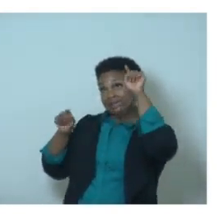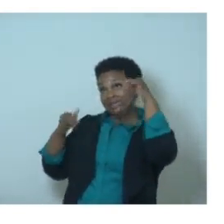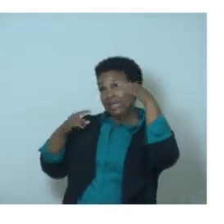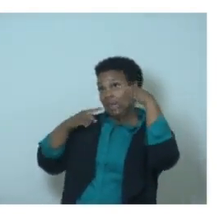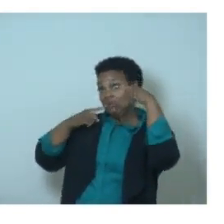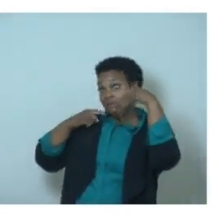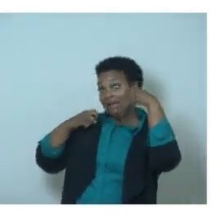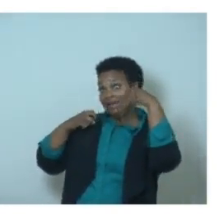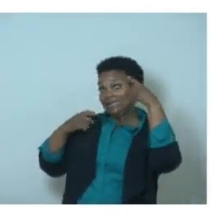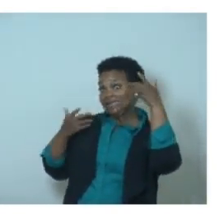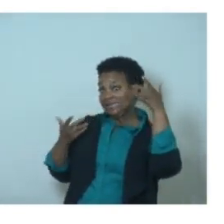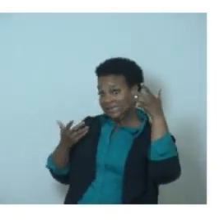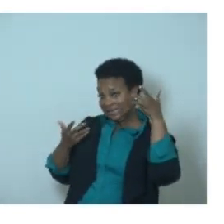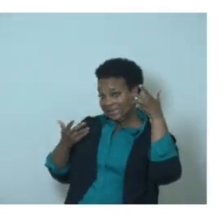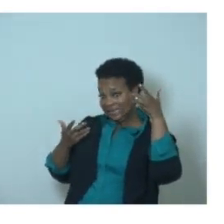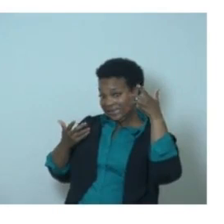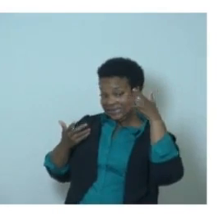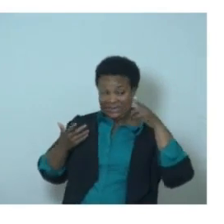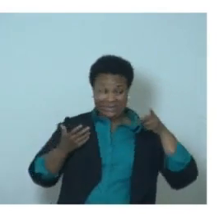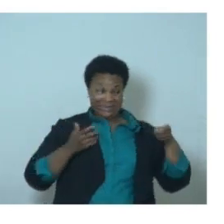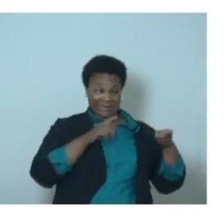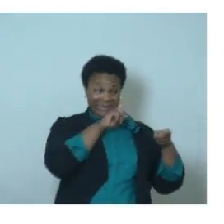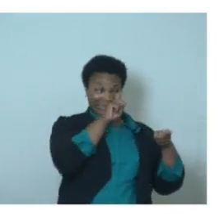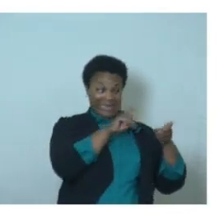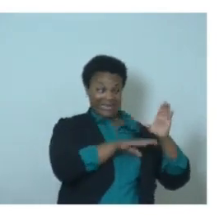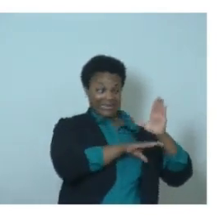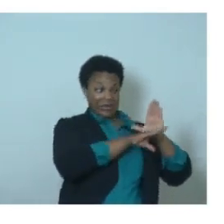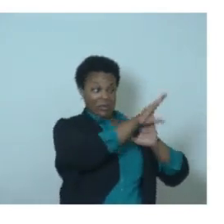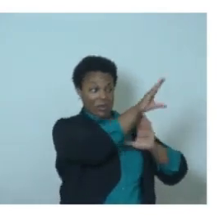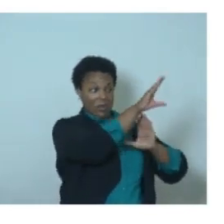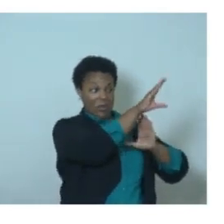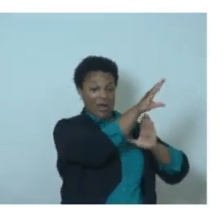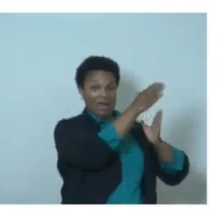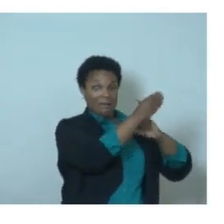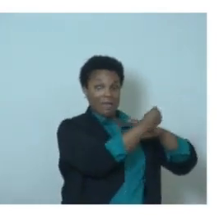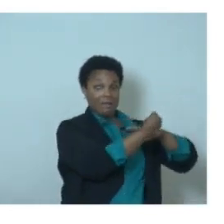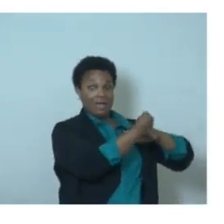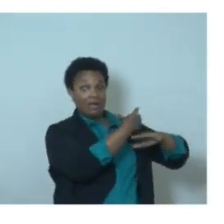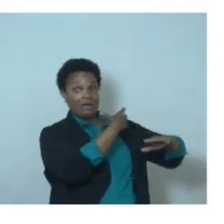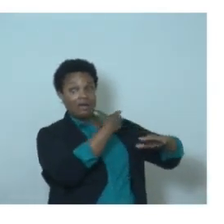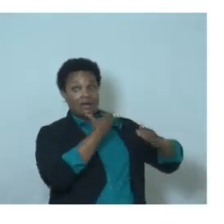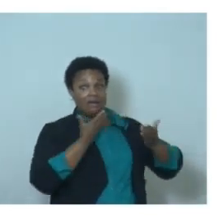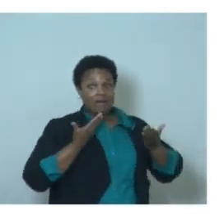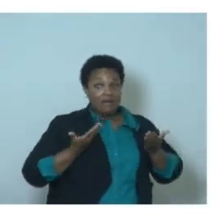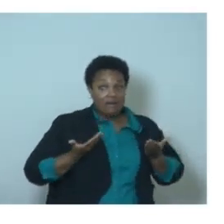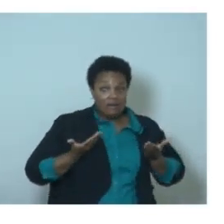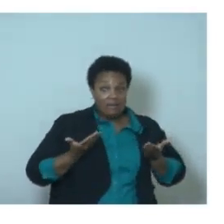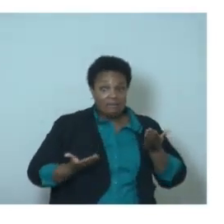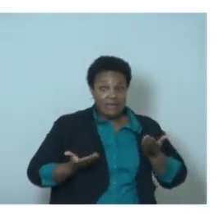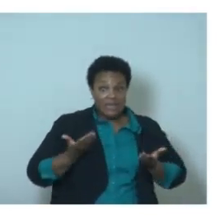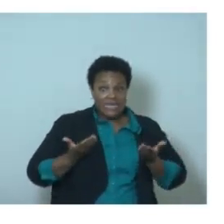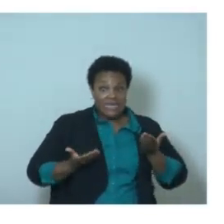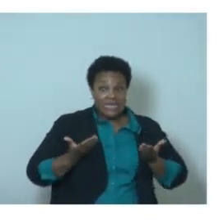SOUTHWESTERN, NEW MEXICO AND KNOWING THAT WE STILL HAVE ISSUES IN THE NORTHWESTERN REGION.